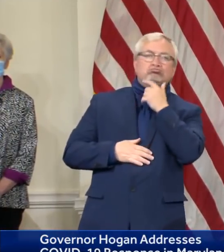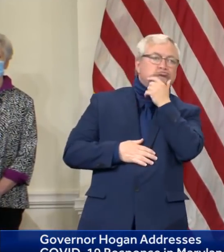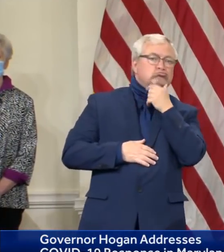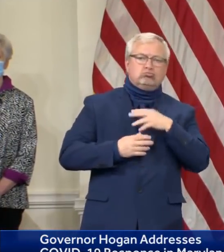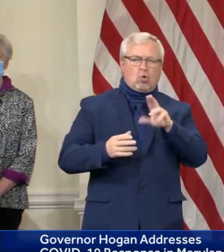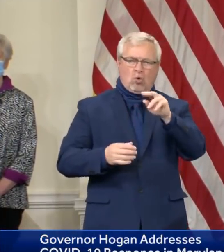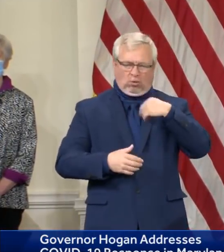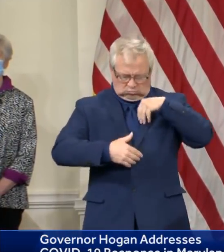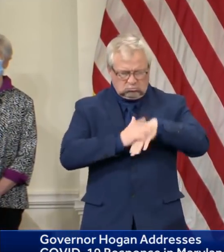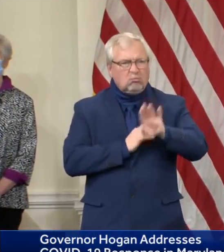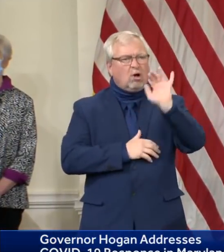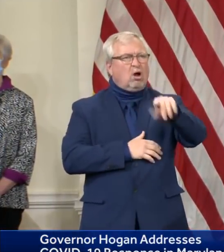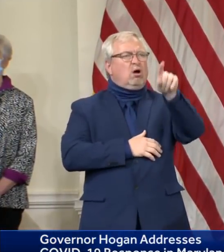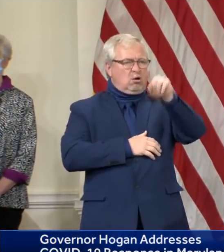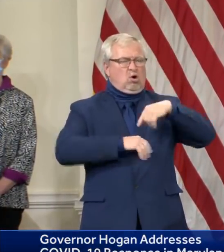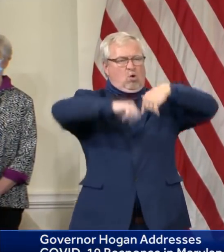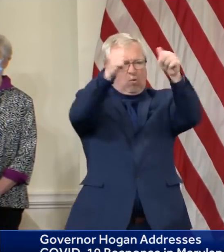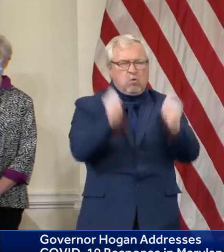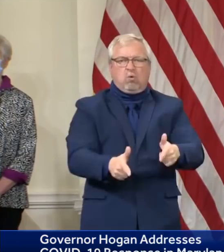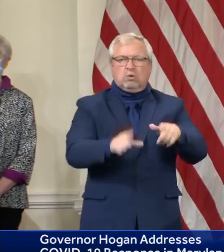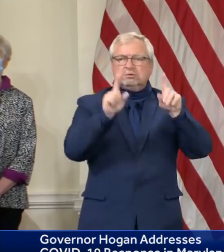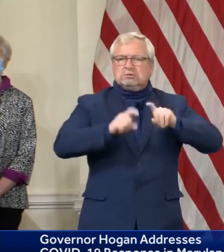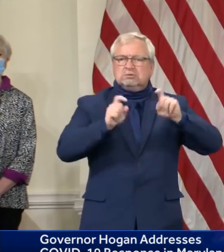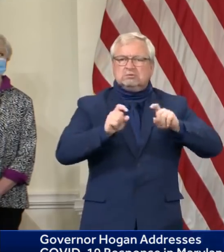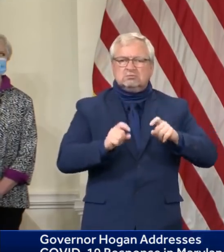WE ARE NOT HANDING OUT TEST TO ALL THE NURSING HOMES. THE ST